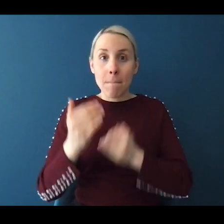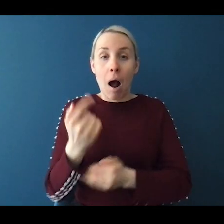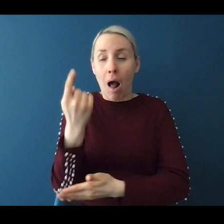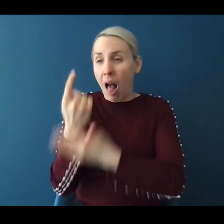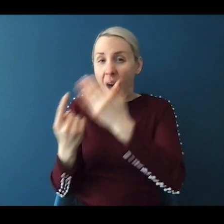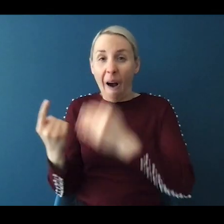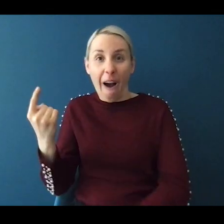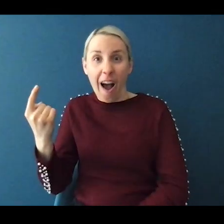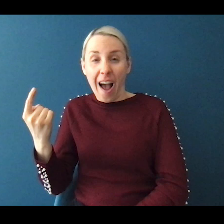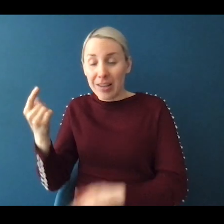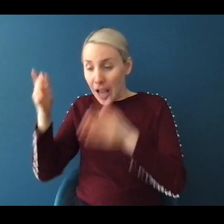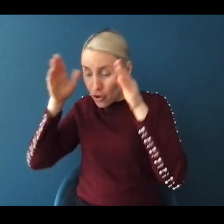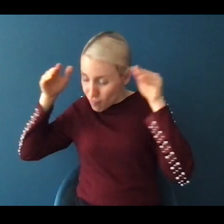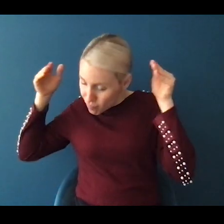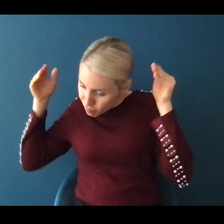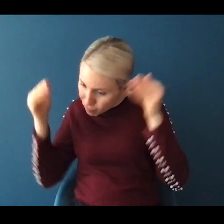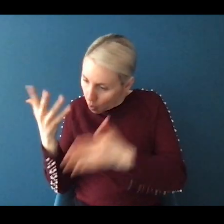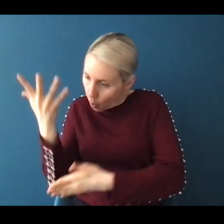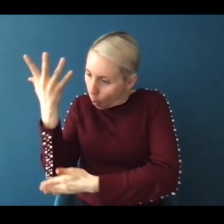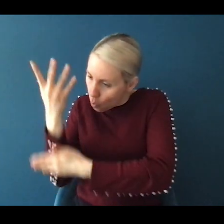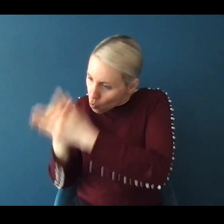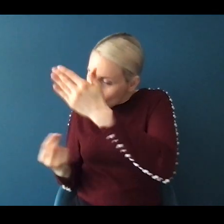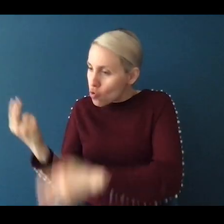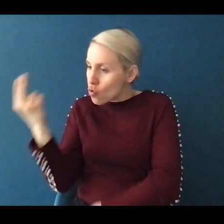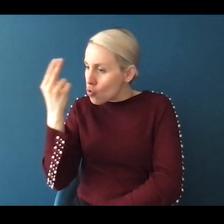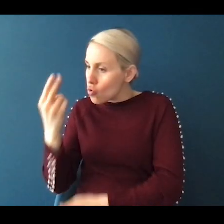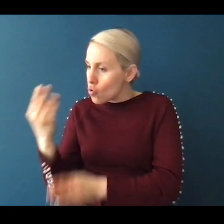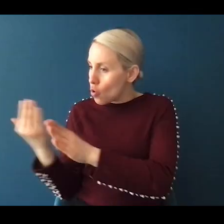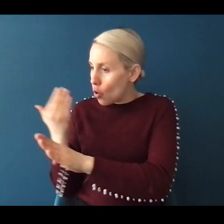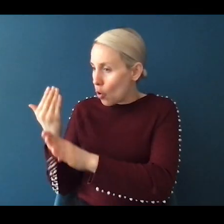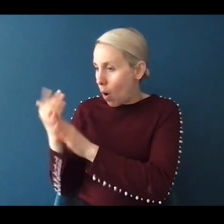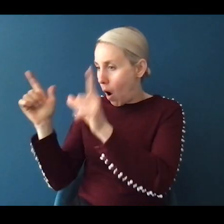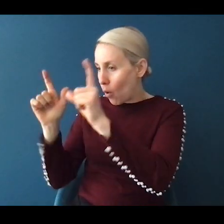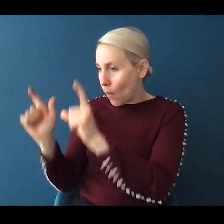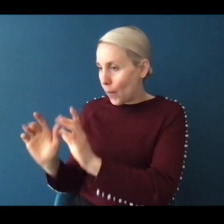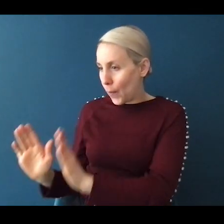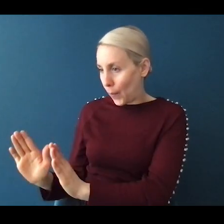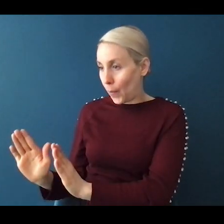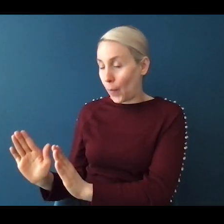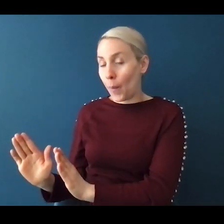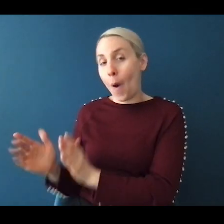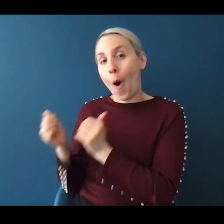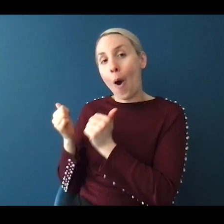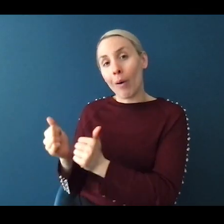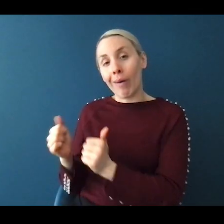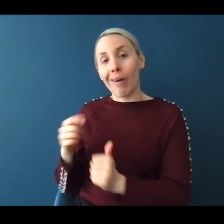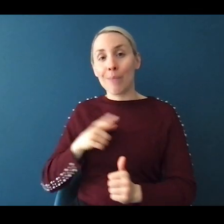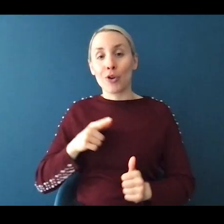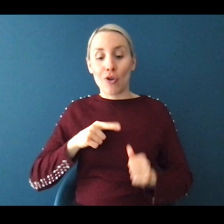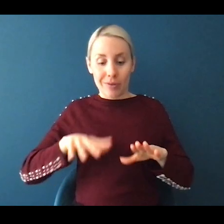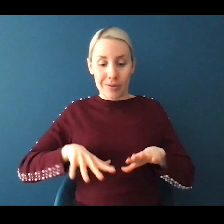because at the beginning of the commission I put so much pressure on myself and comparing